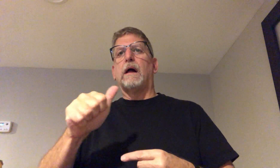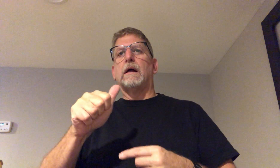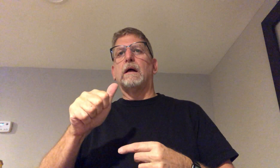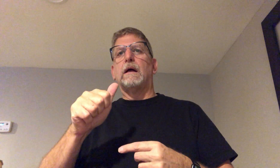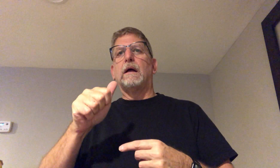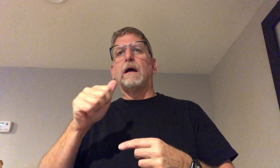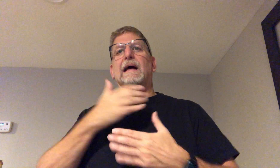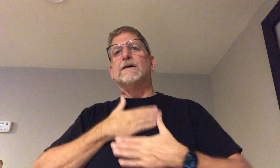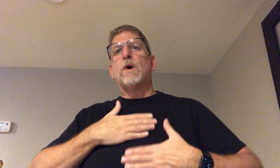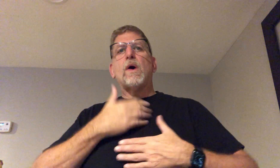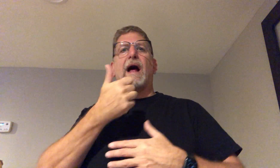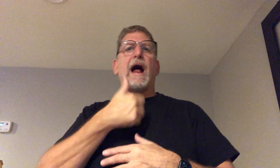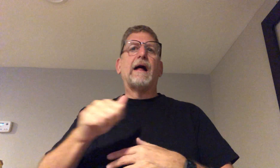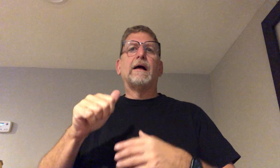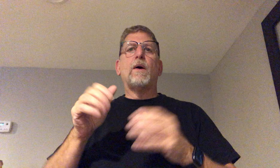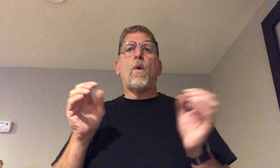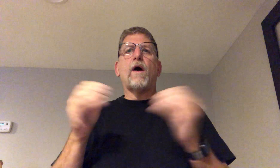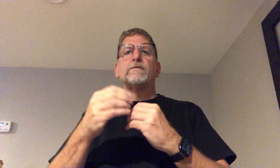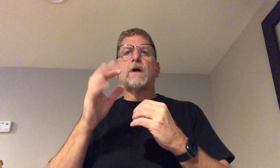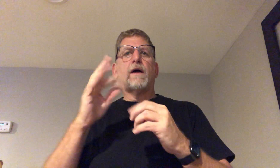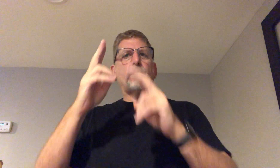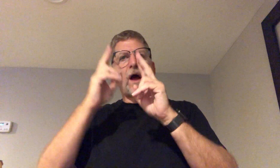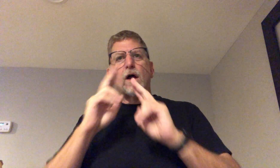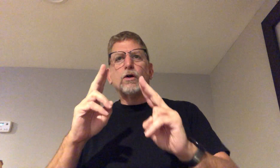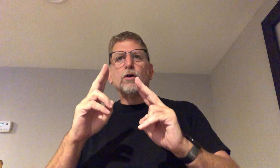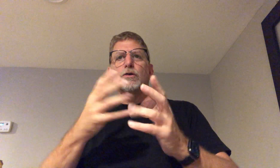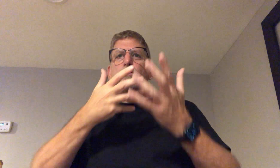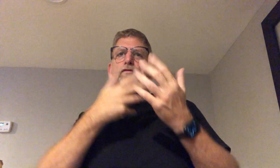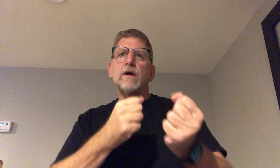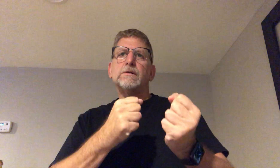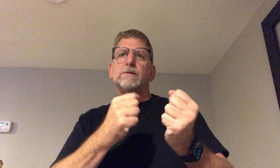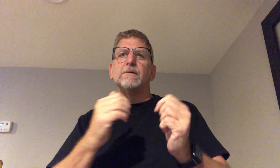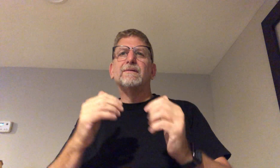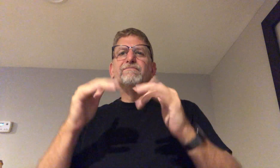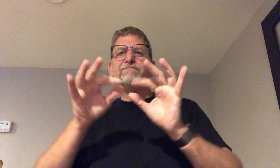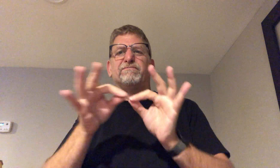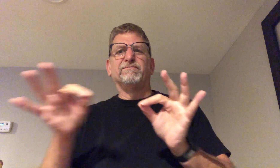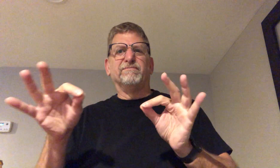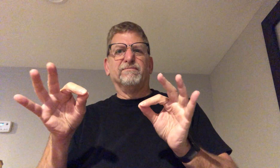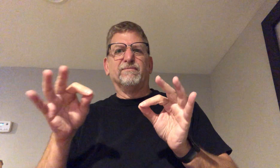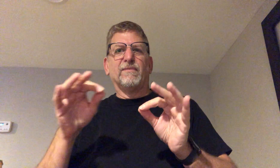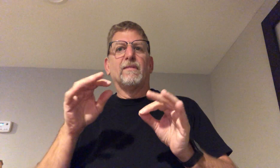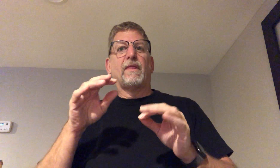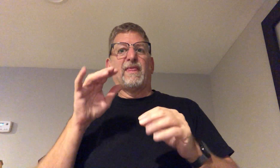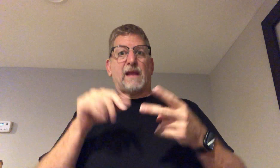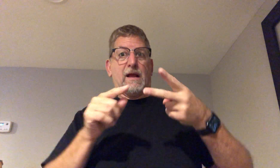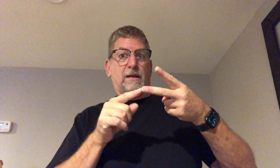and enjoy any office of honor, trust, et cetera."